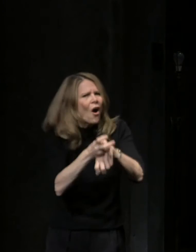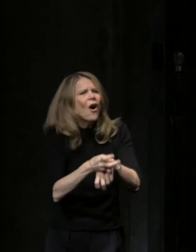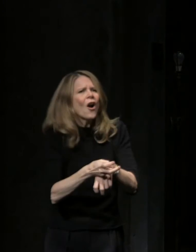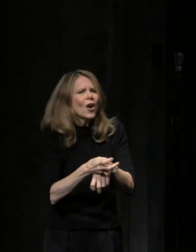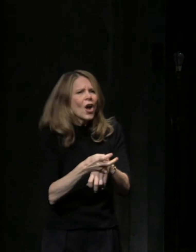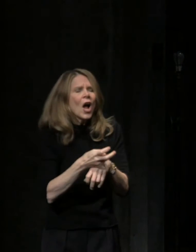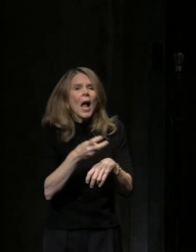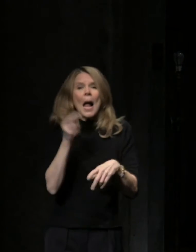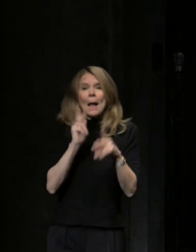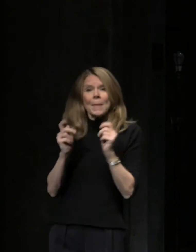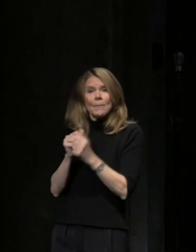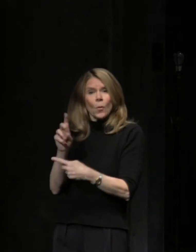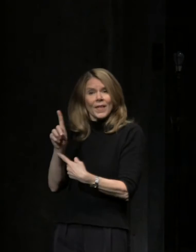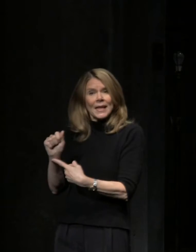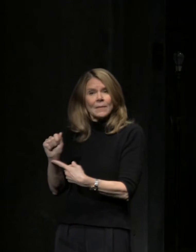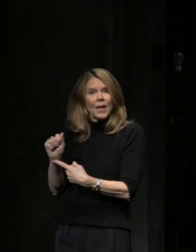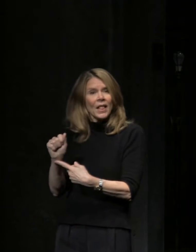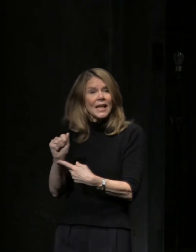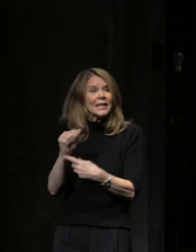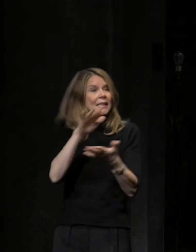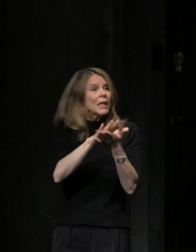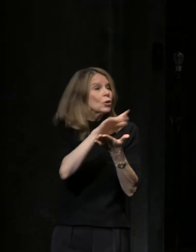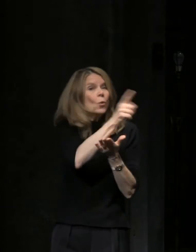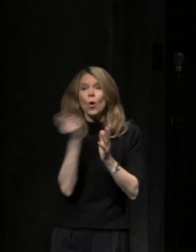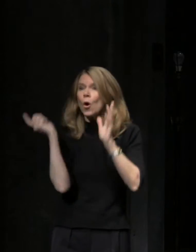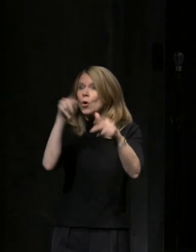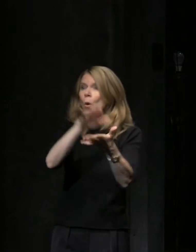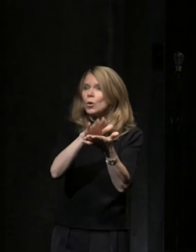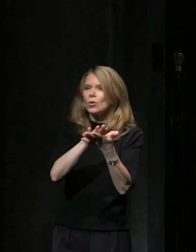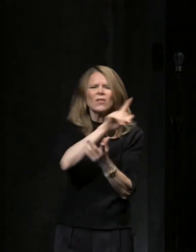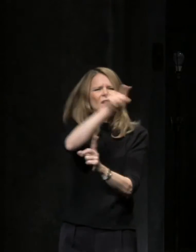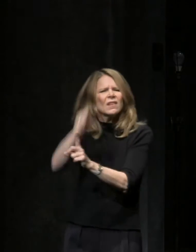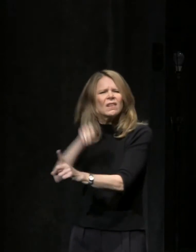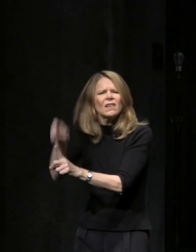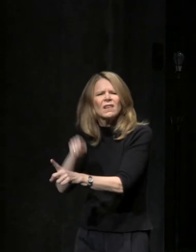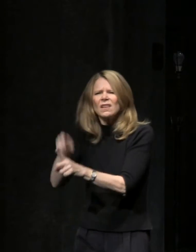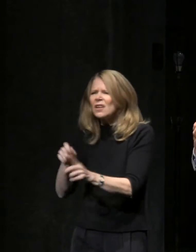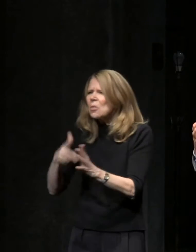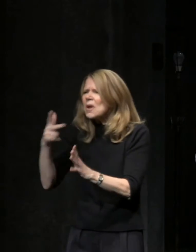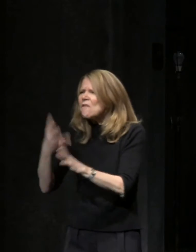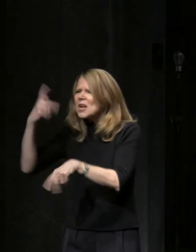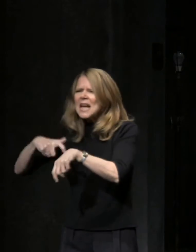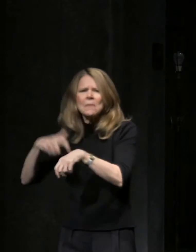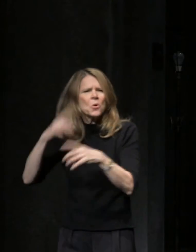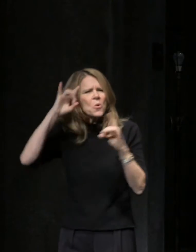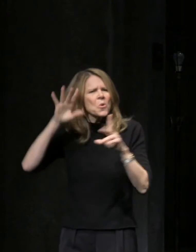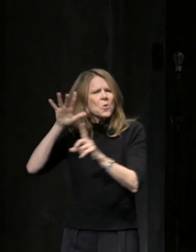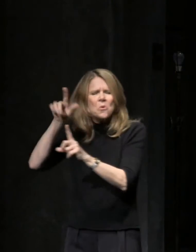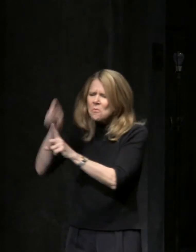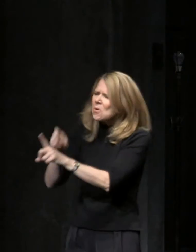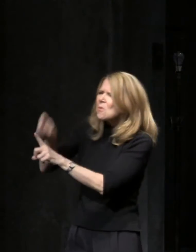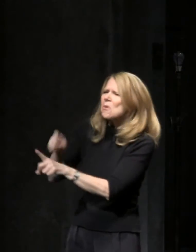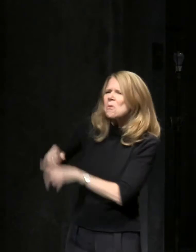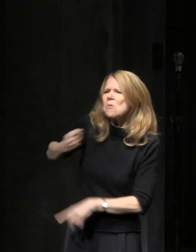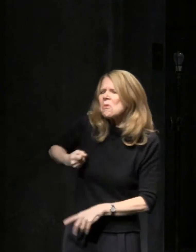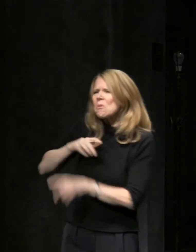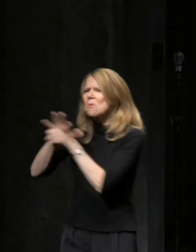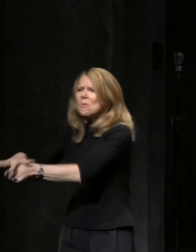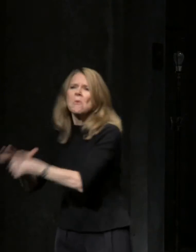more likely to be bullied in schools today. People who come from different racial backgrounds,